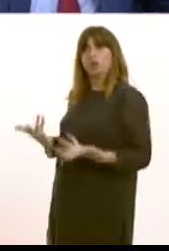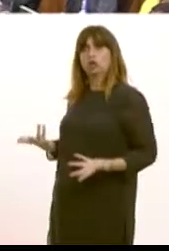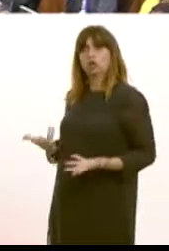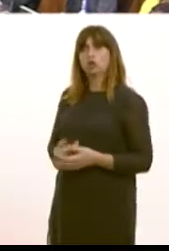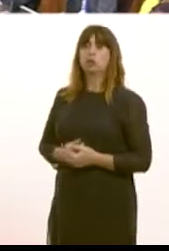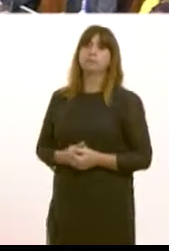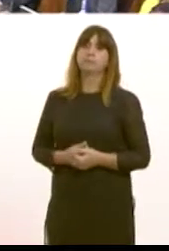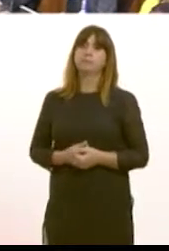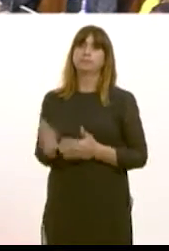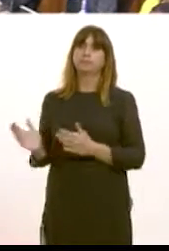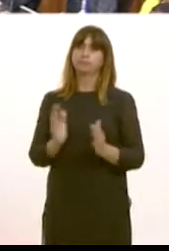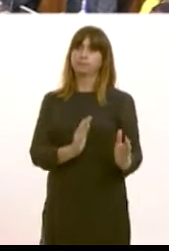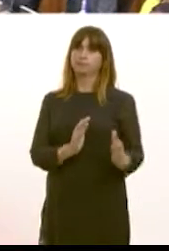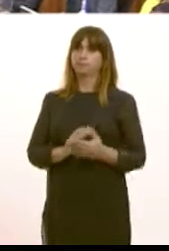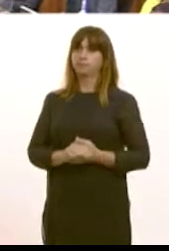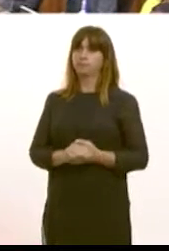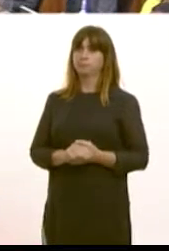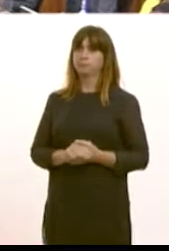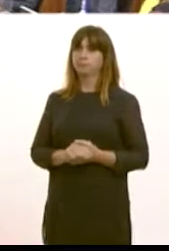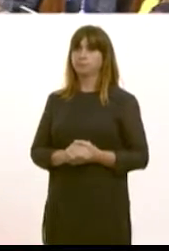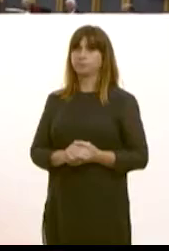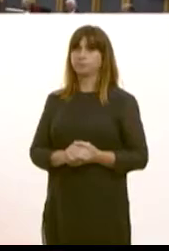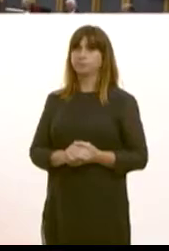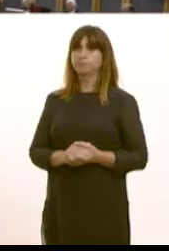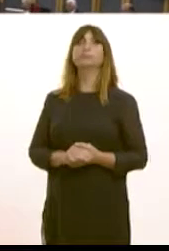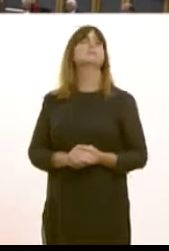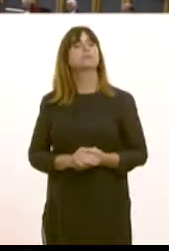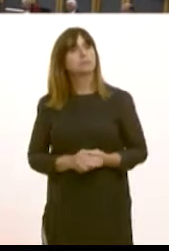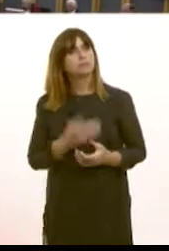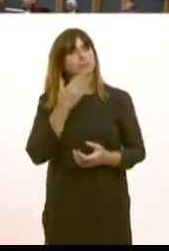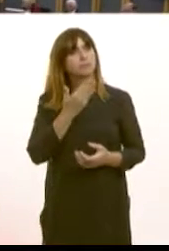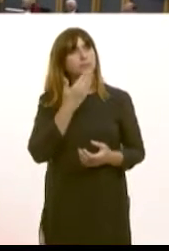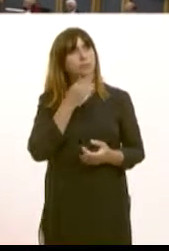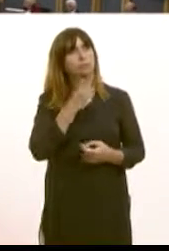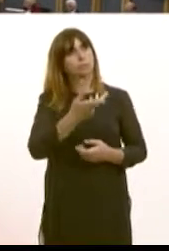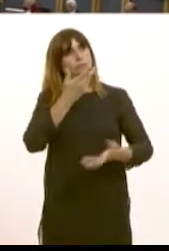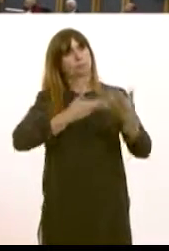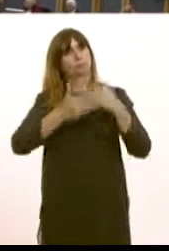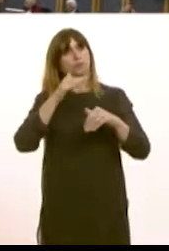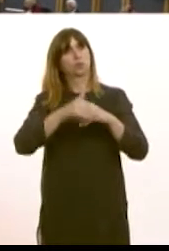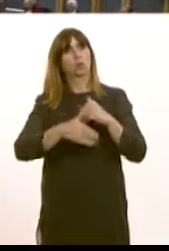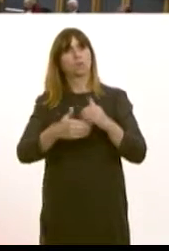Llyr Gruffydd: 7. Will the First Minister make a statement on public transport in North Wales?